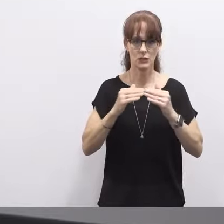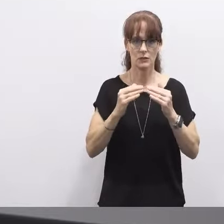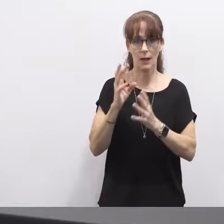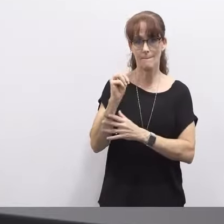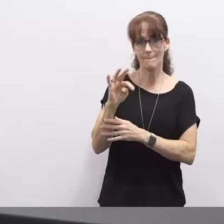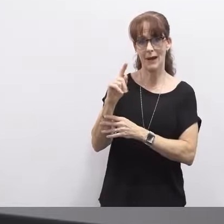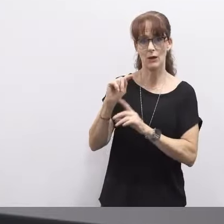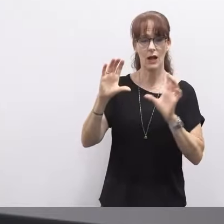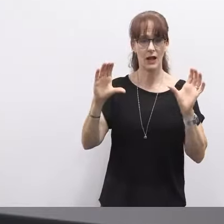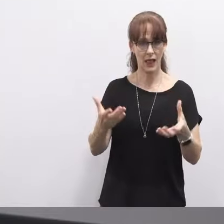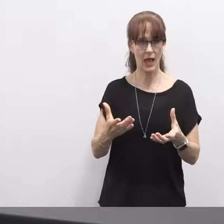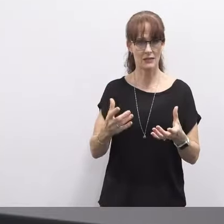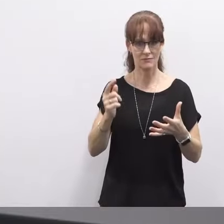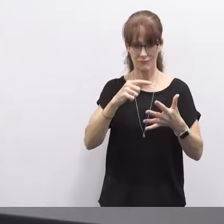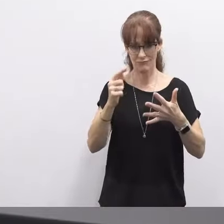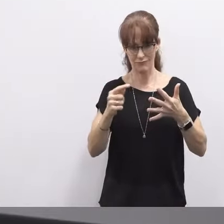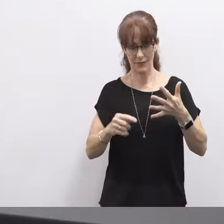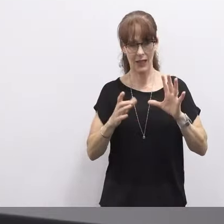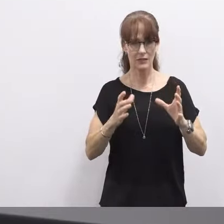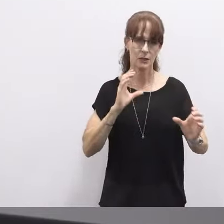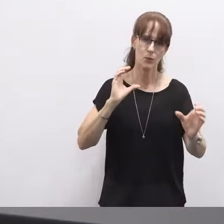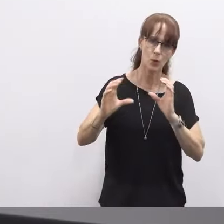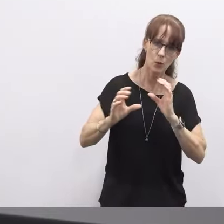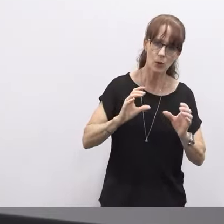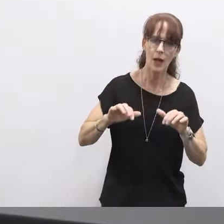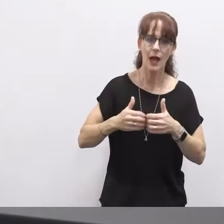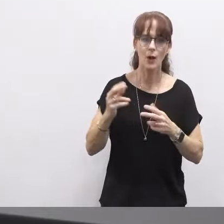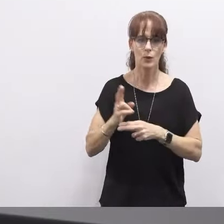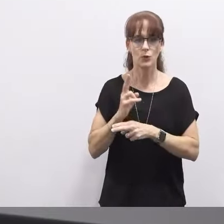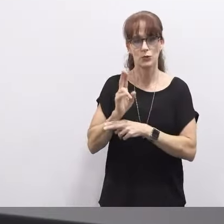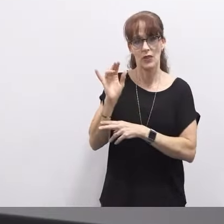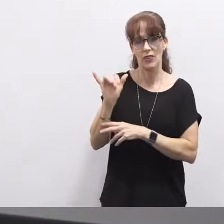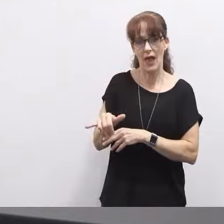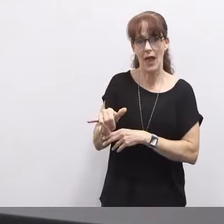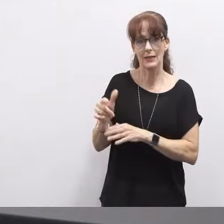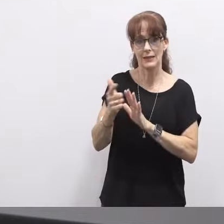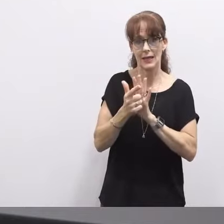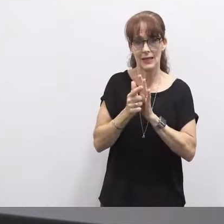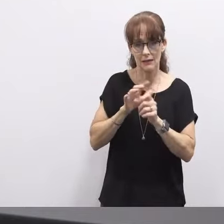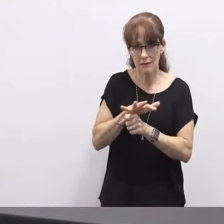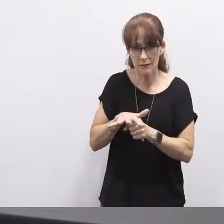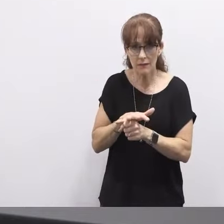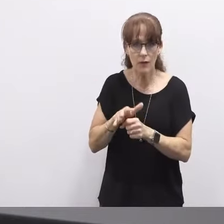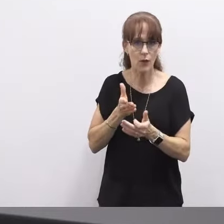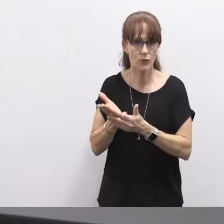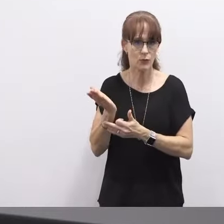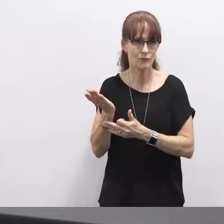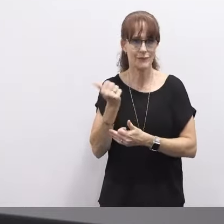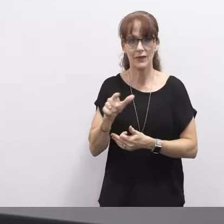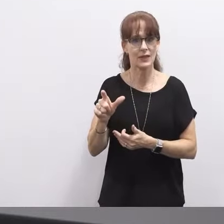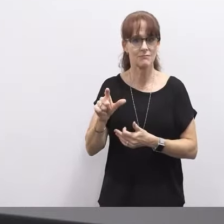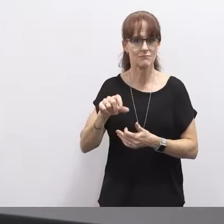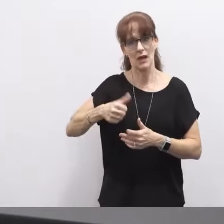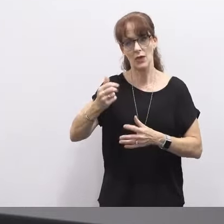So even a lot of my classes focus on communication and how we can use that in the legal area or through anything else that other students are pursuing.